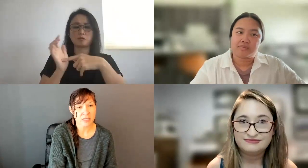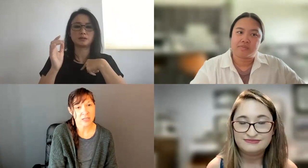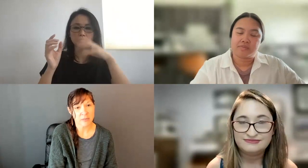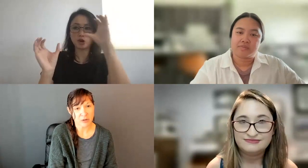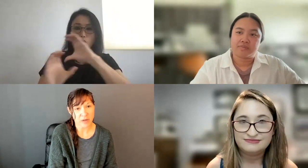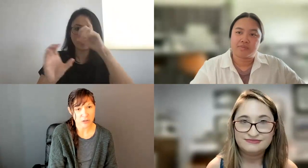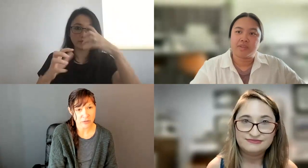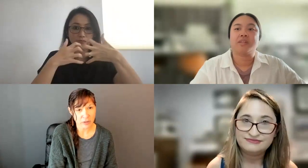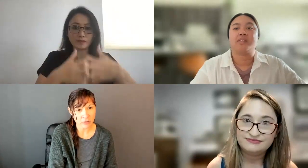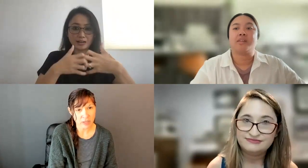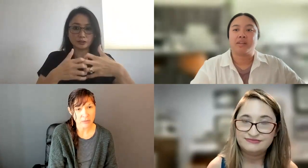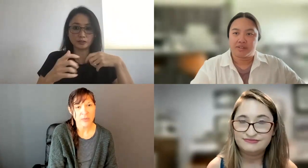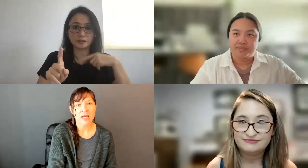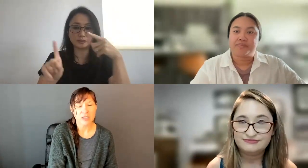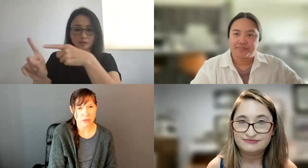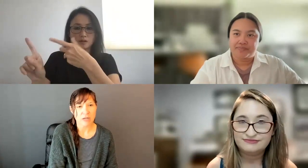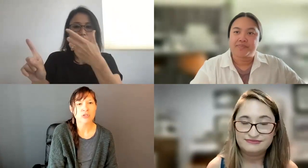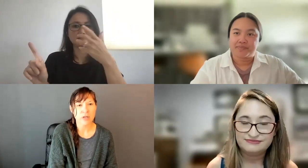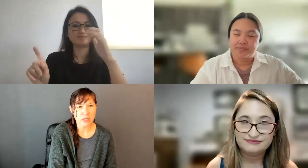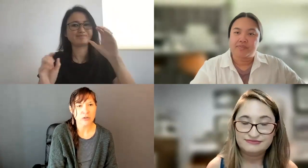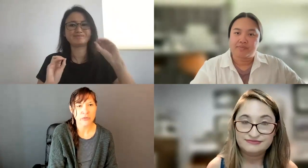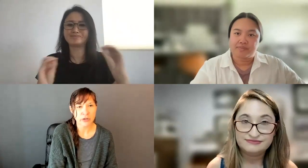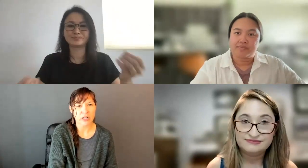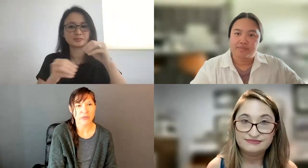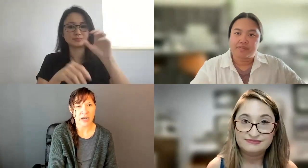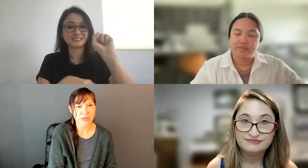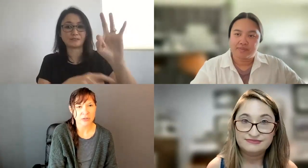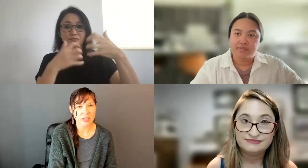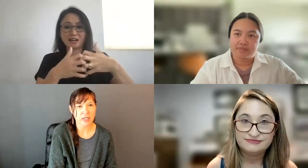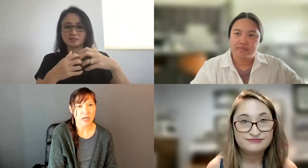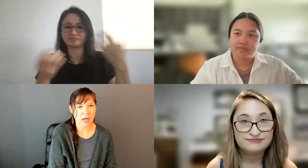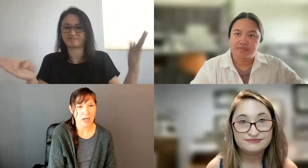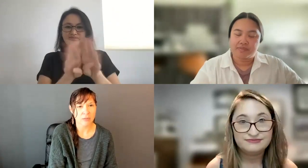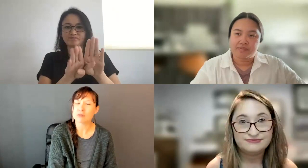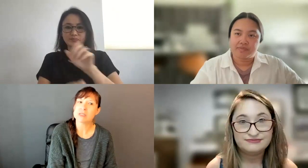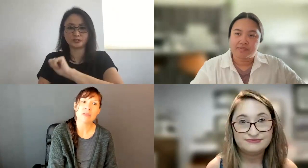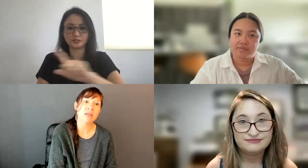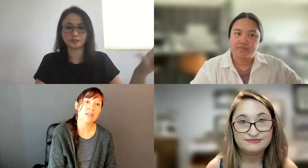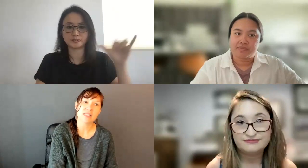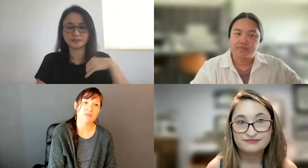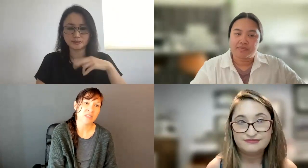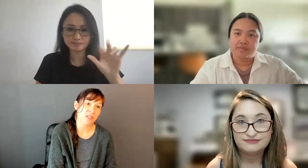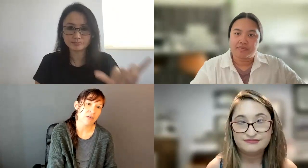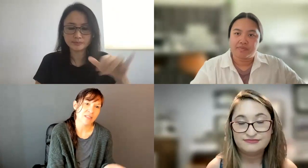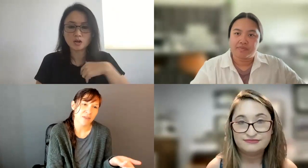So I started out by looking for someplace that could manufacture our clothes, but all the factories were closed.